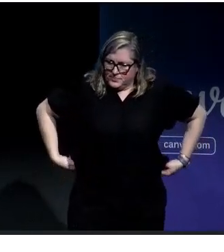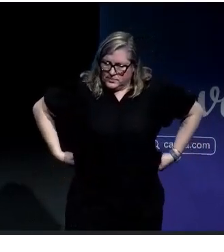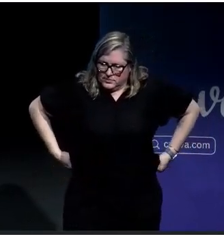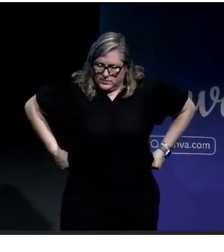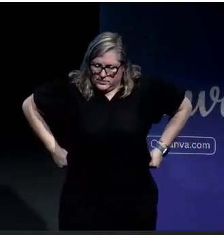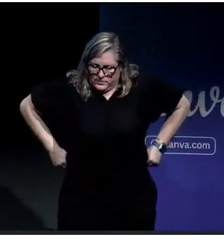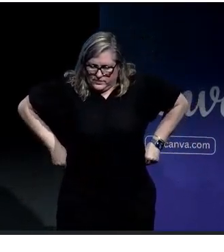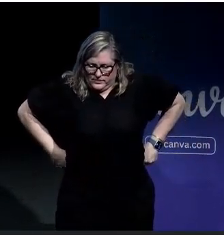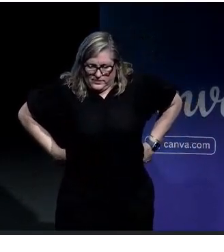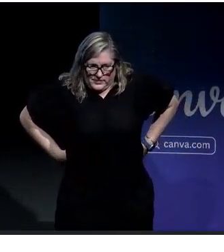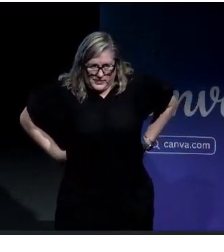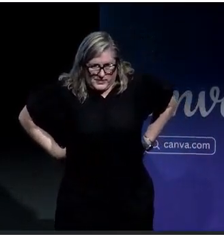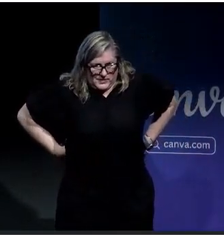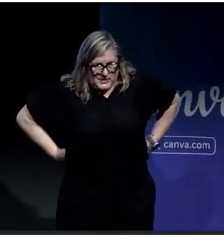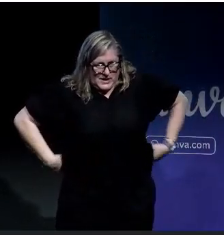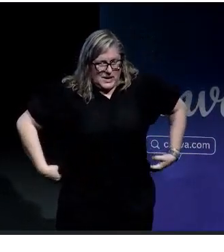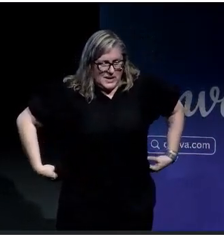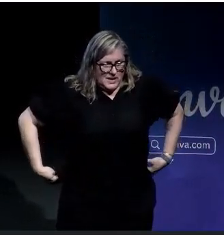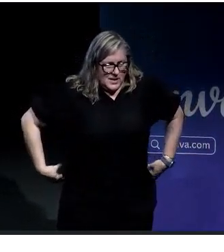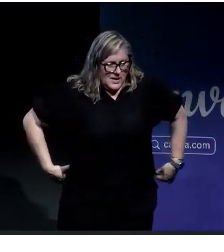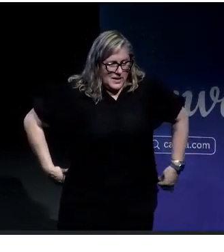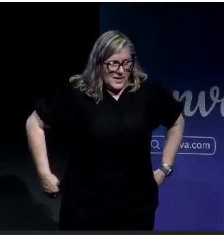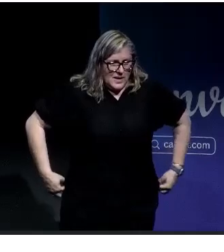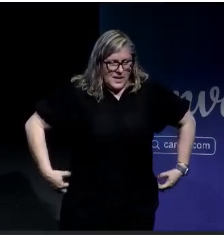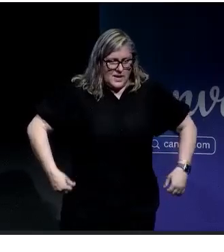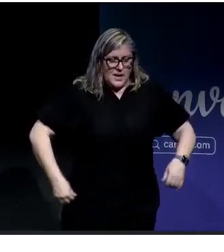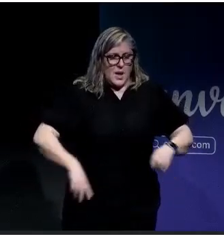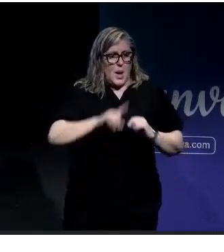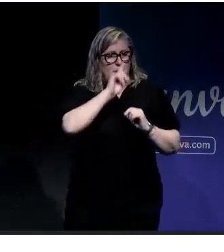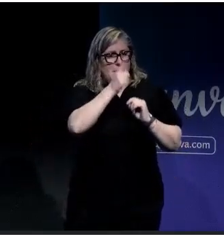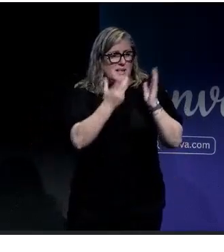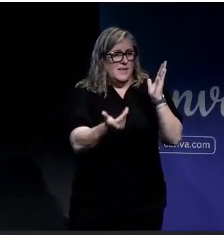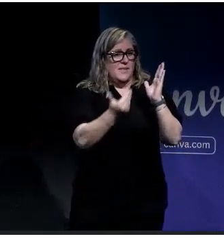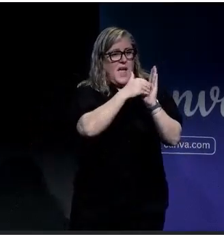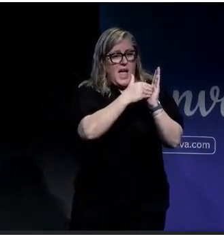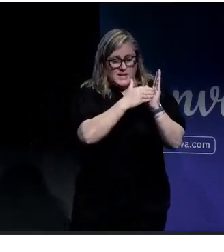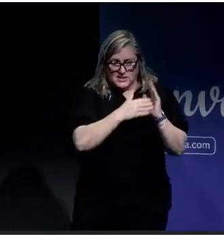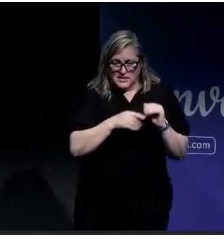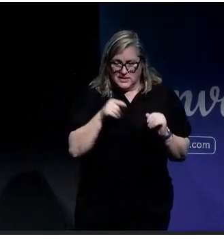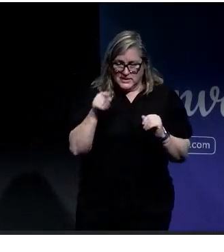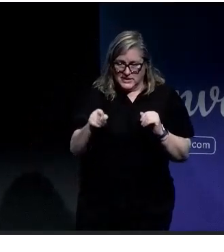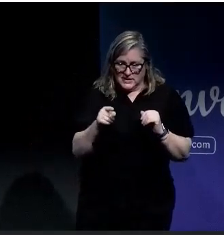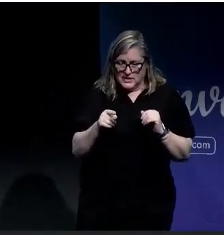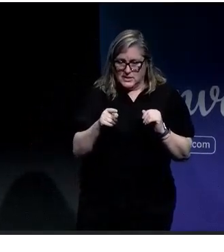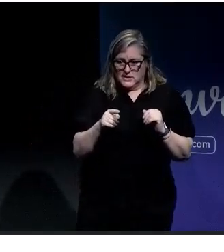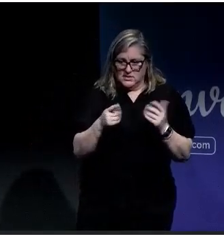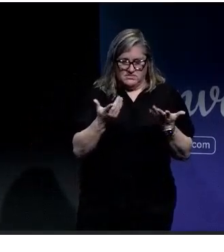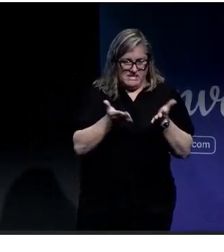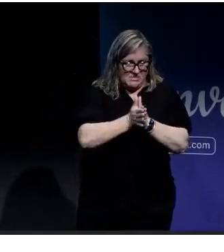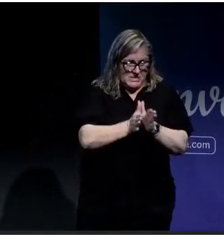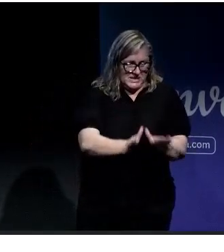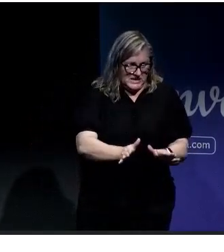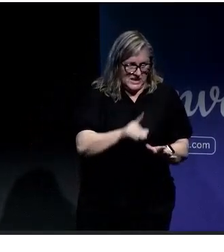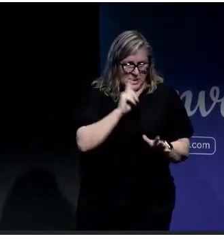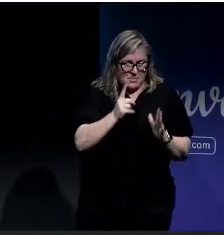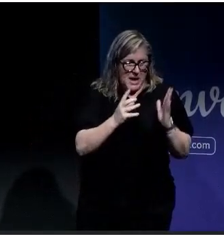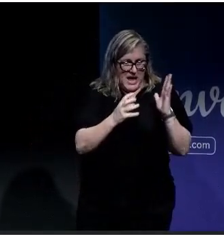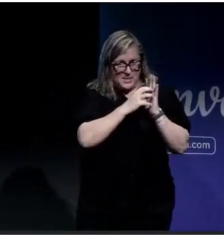However, if this, if we add the alt, uh, attribute in, and it's empty, but this image was supposed to be informative.